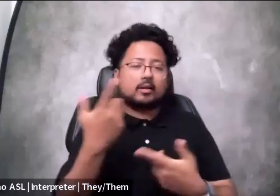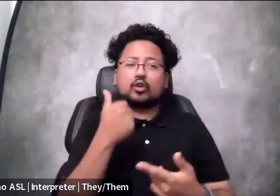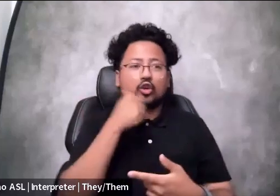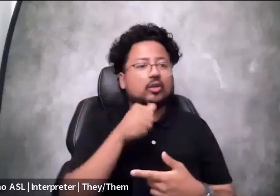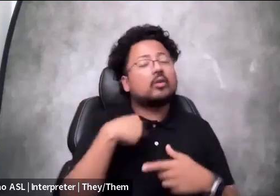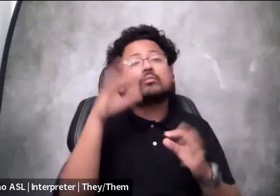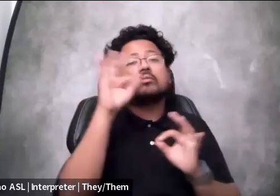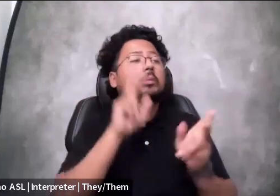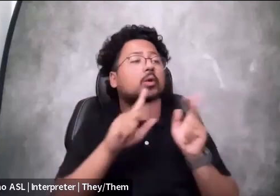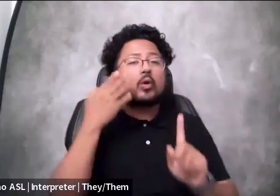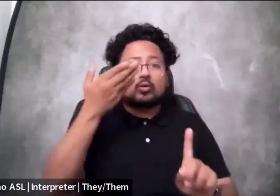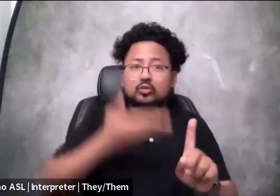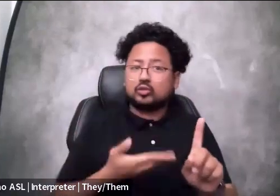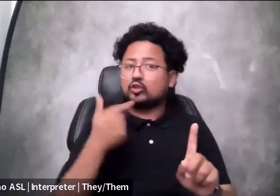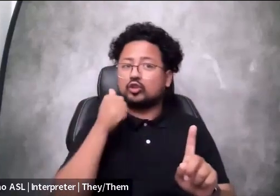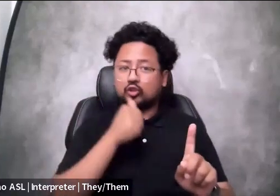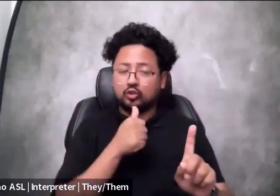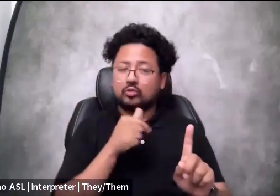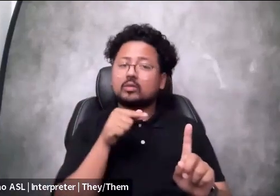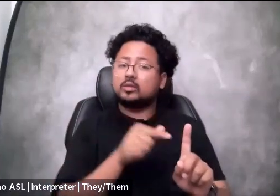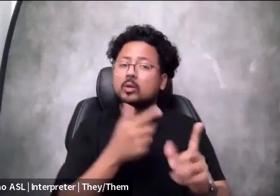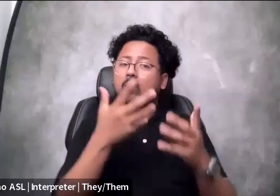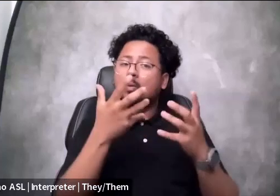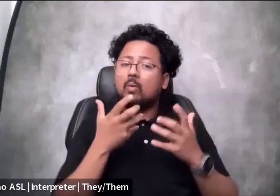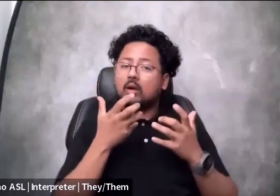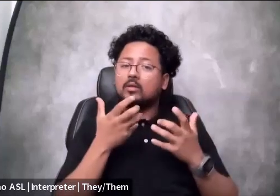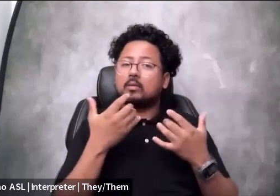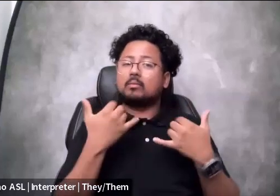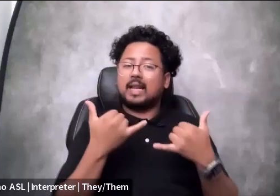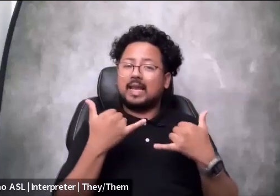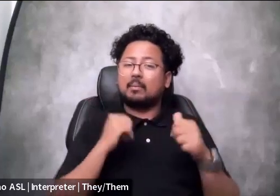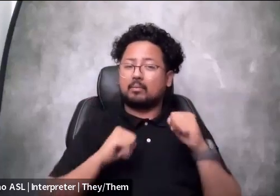book. She wants to play Charlotte in her school's play of Charlotte's Web.